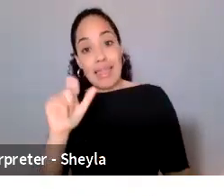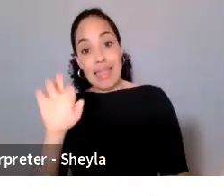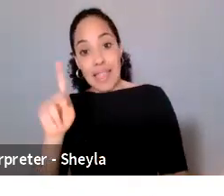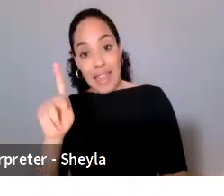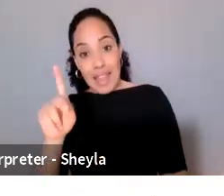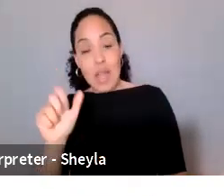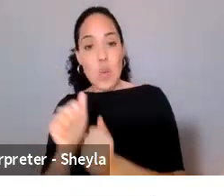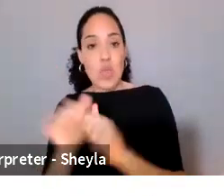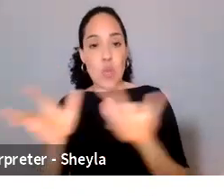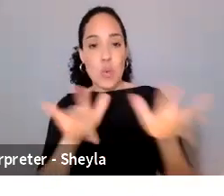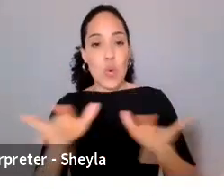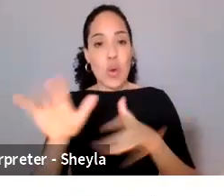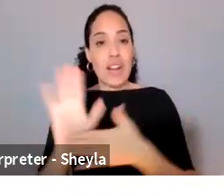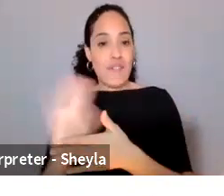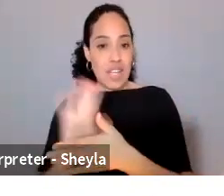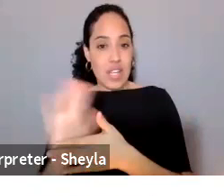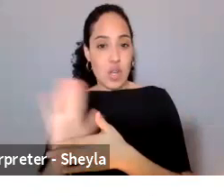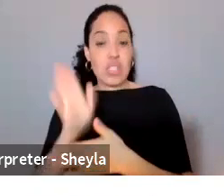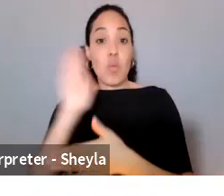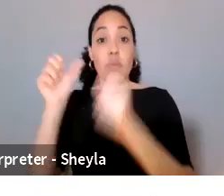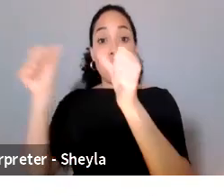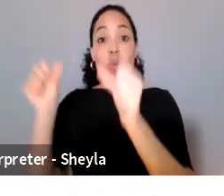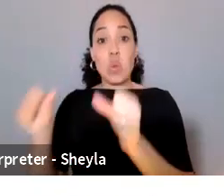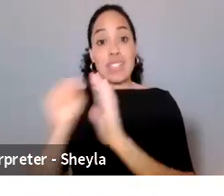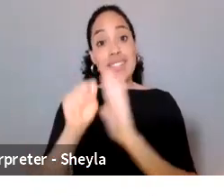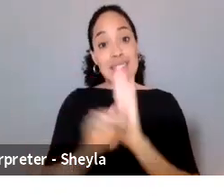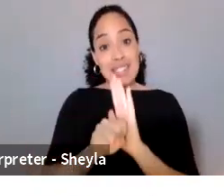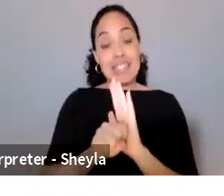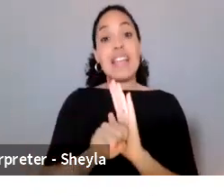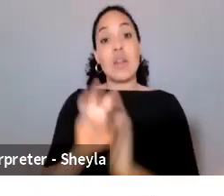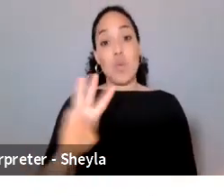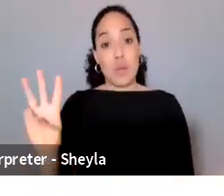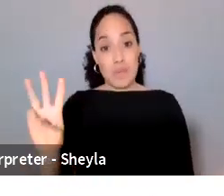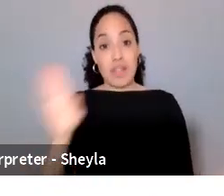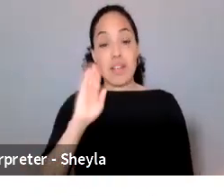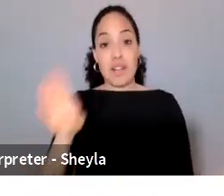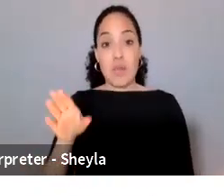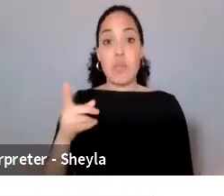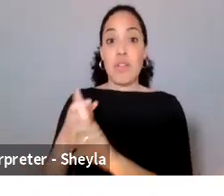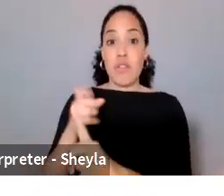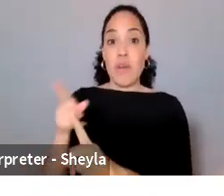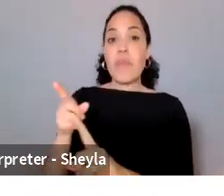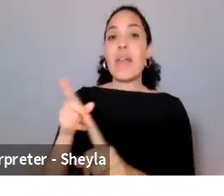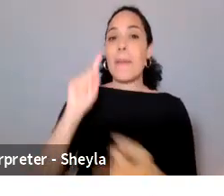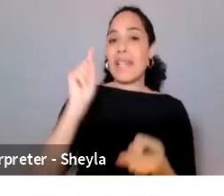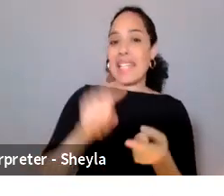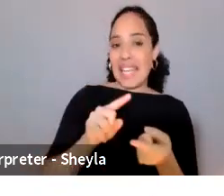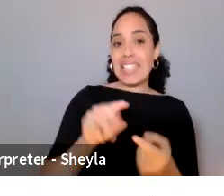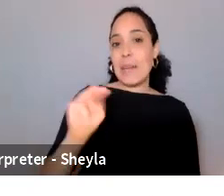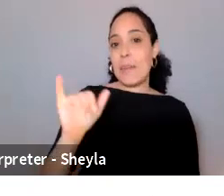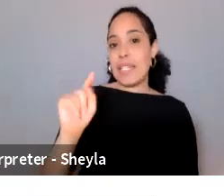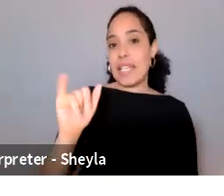and that'll come from this mitigation email address the FEMAdash r8 hm help